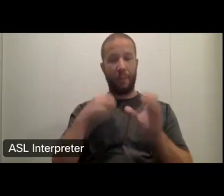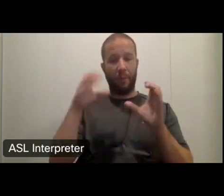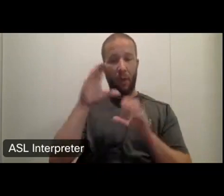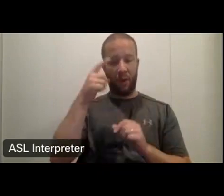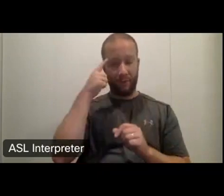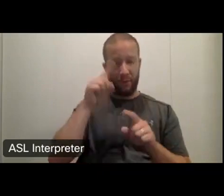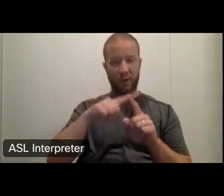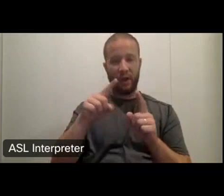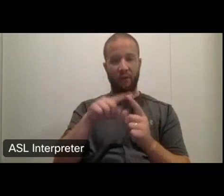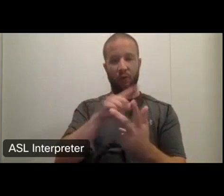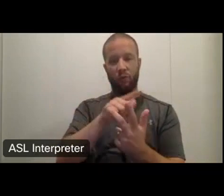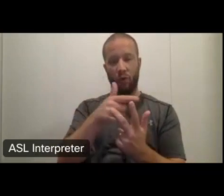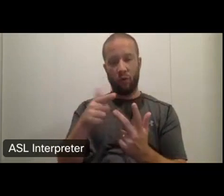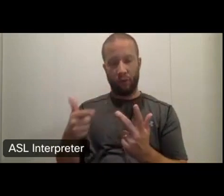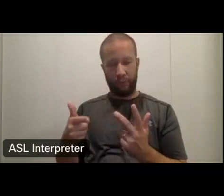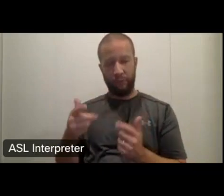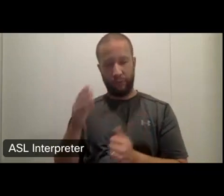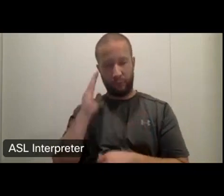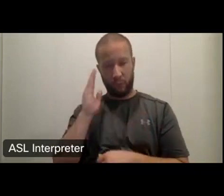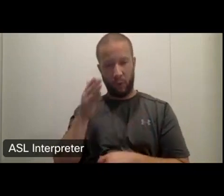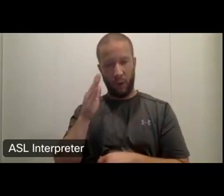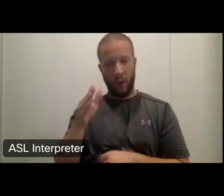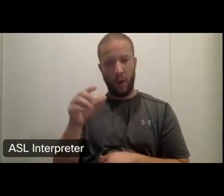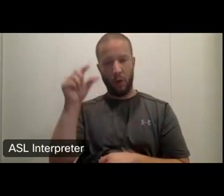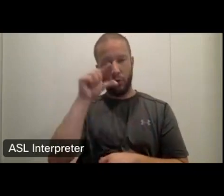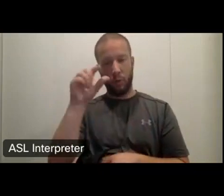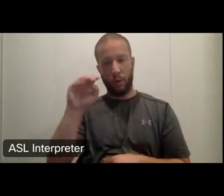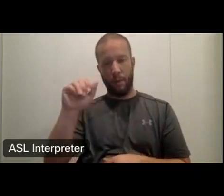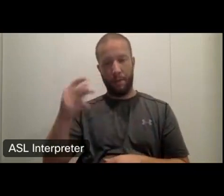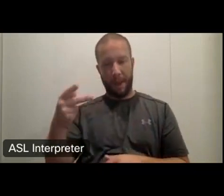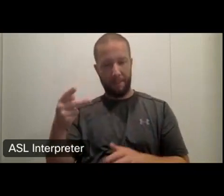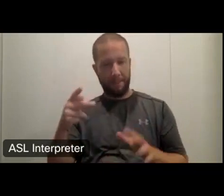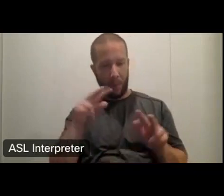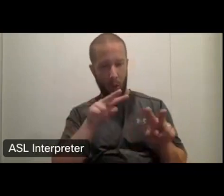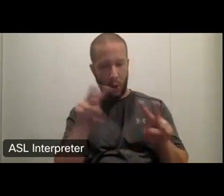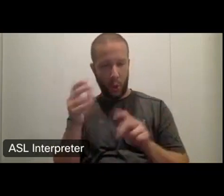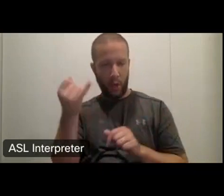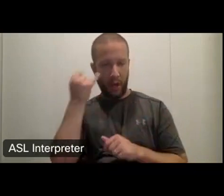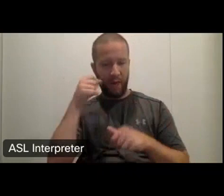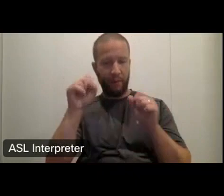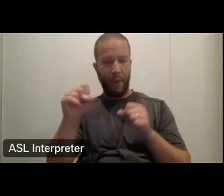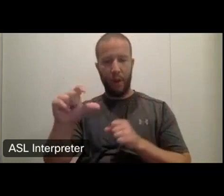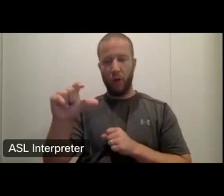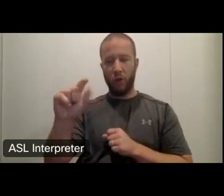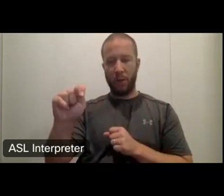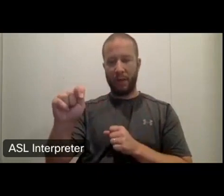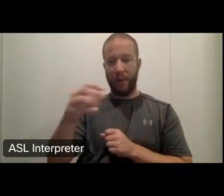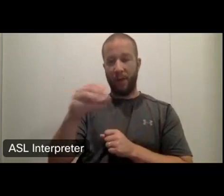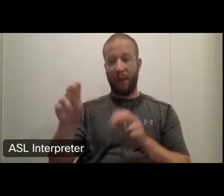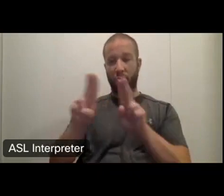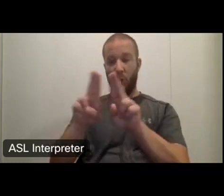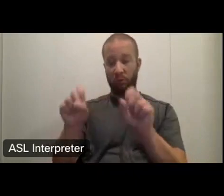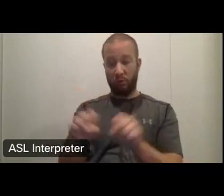the current uh uh Google Maps and where the uh Georgetown Union Station where the route turns